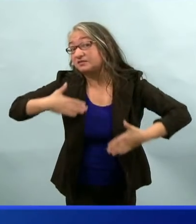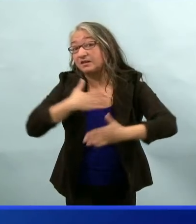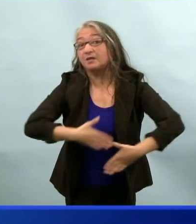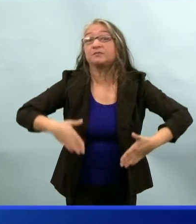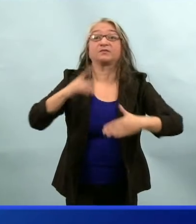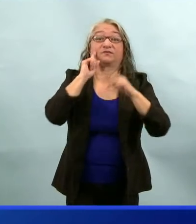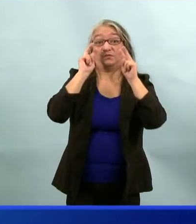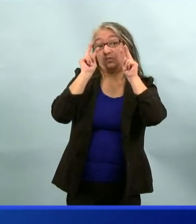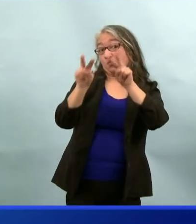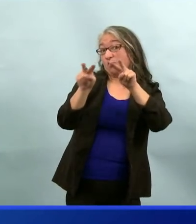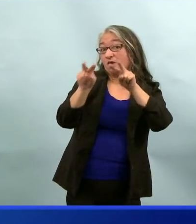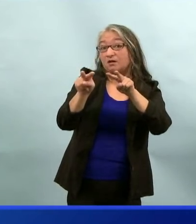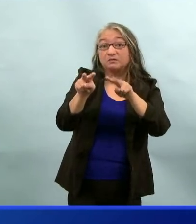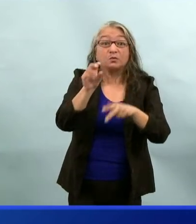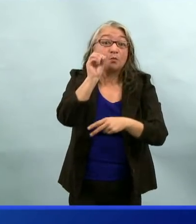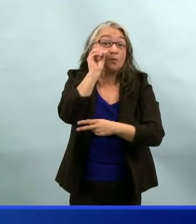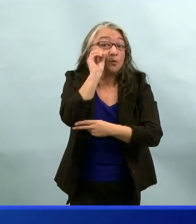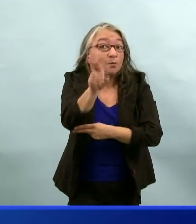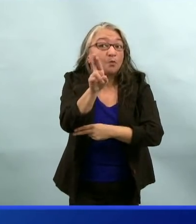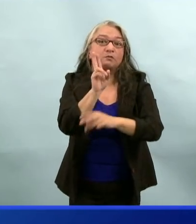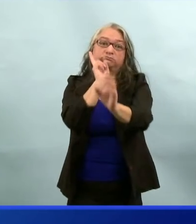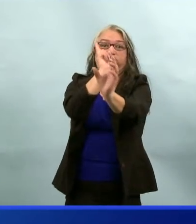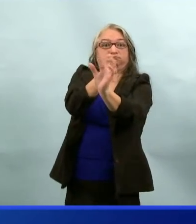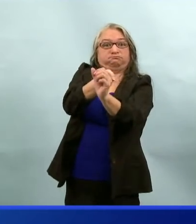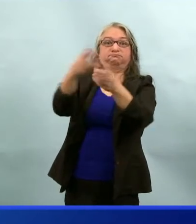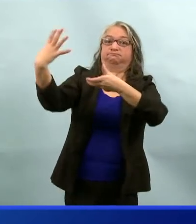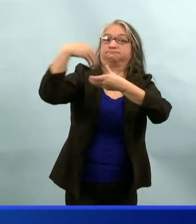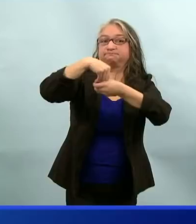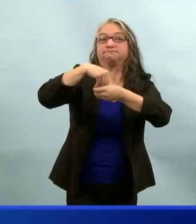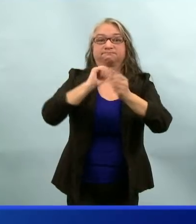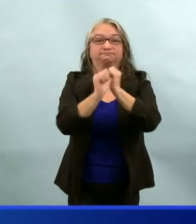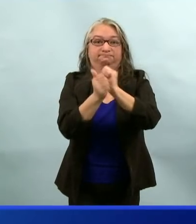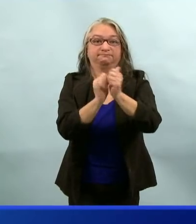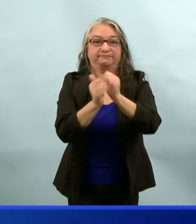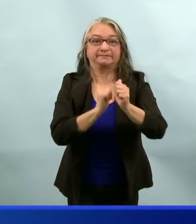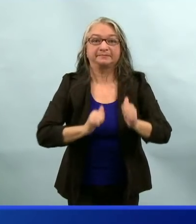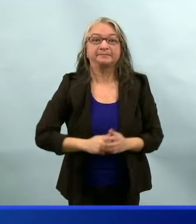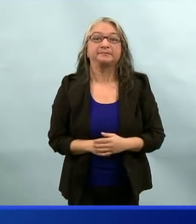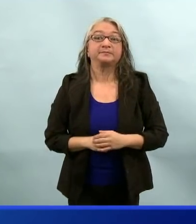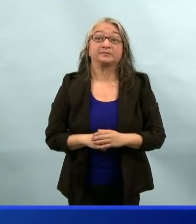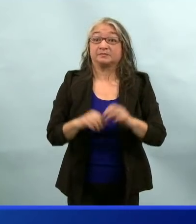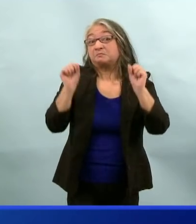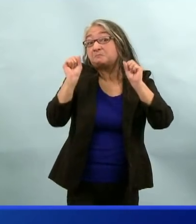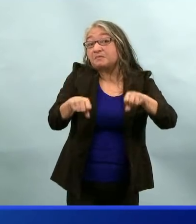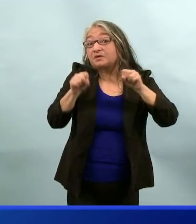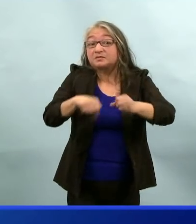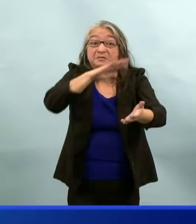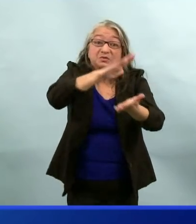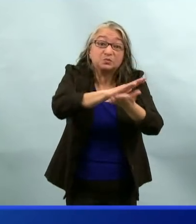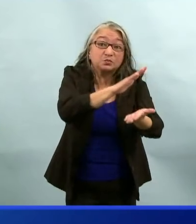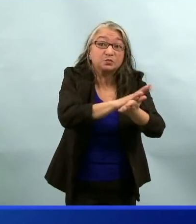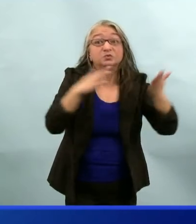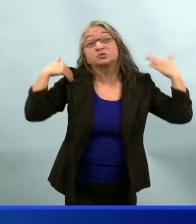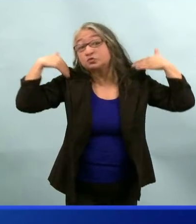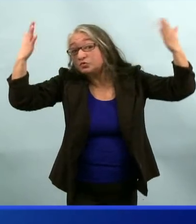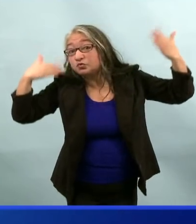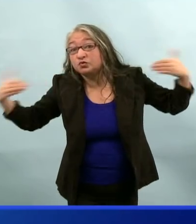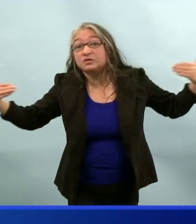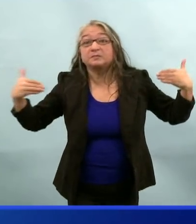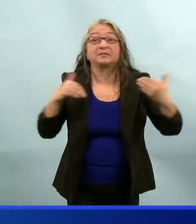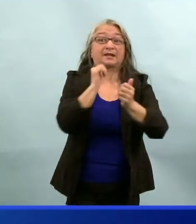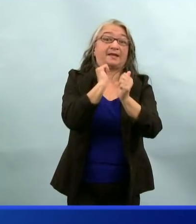these facilities include but are not limited to school gymnasiums classrooms multi-purpose rooms